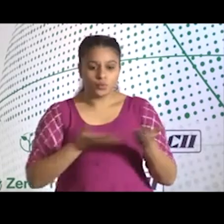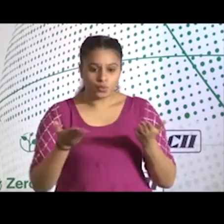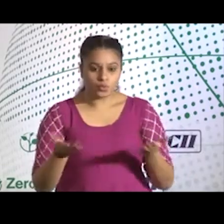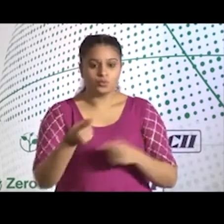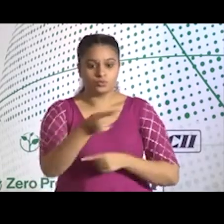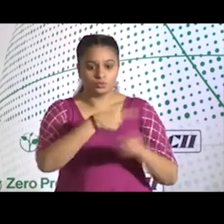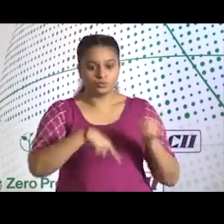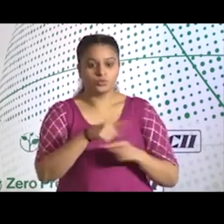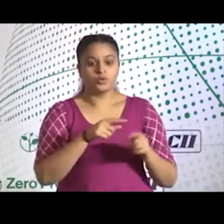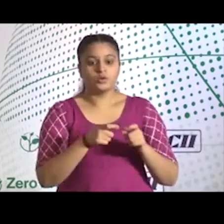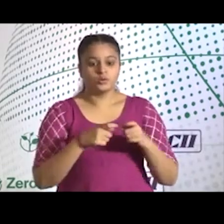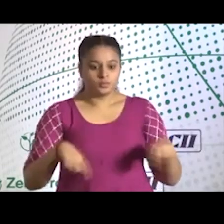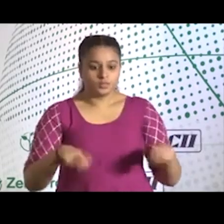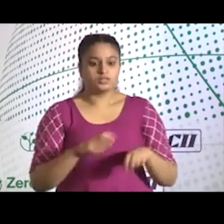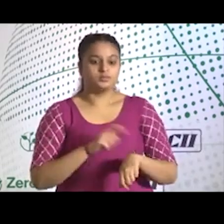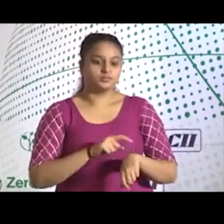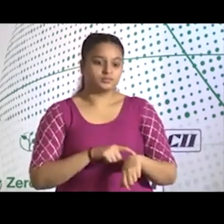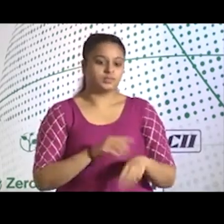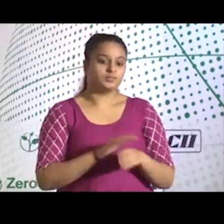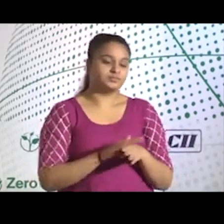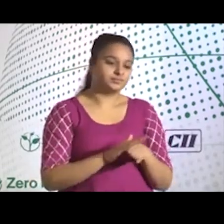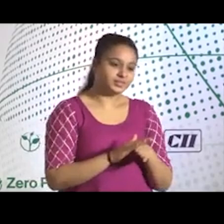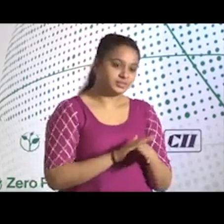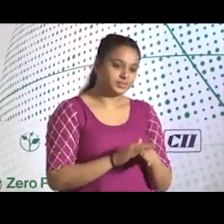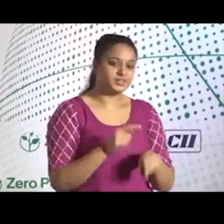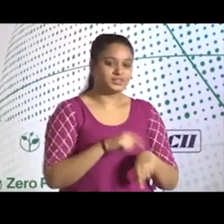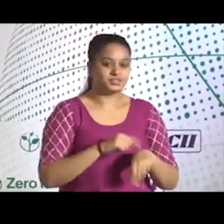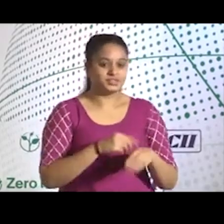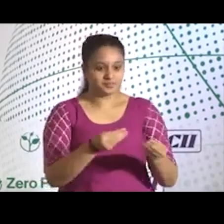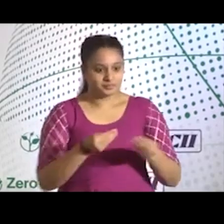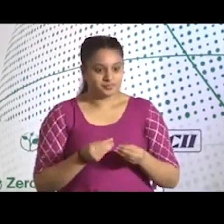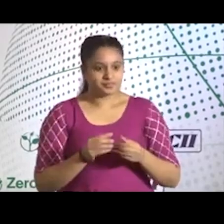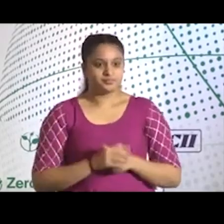You know, time from the very busy schedule to come and talk to us today